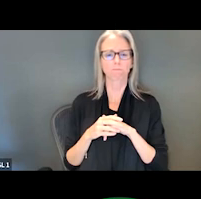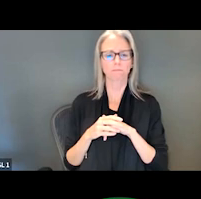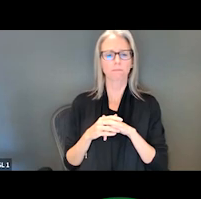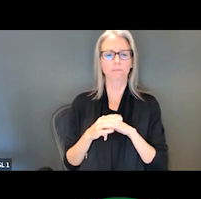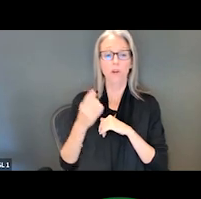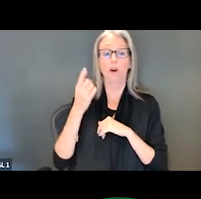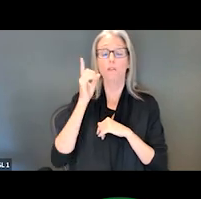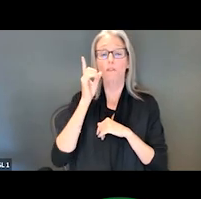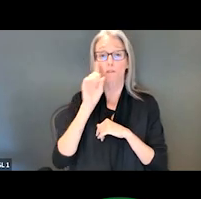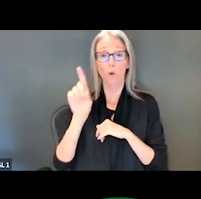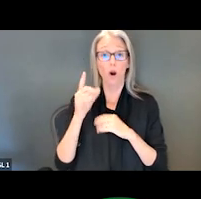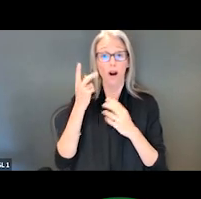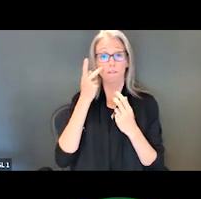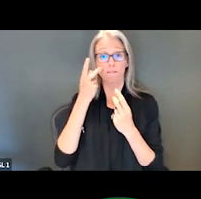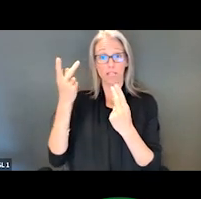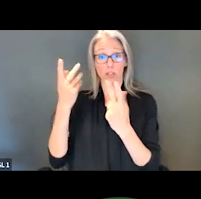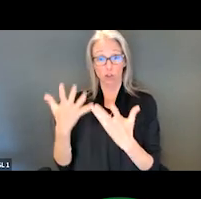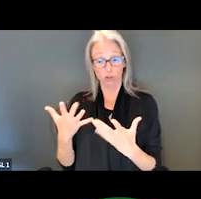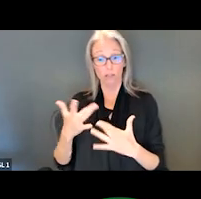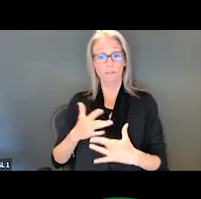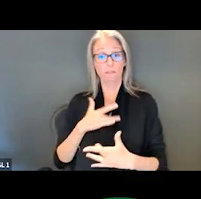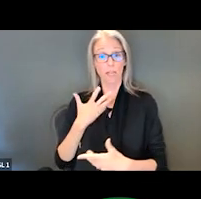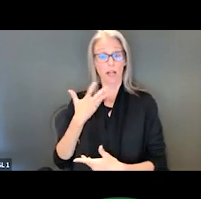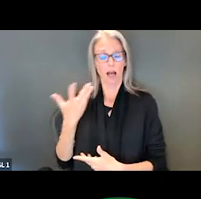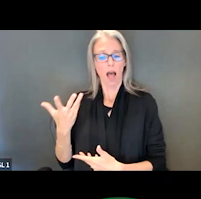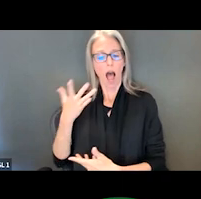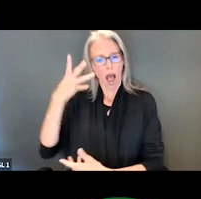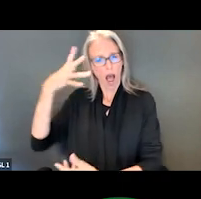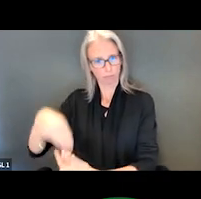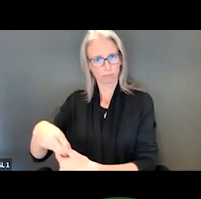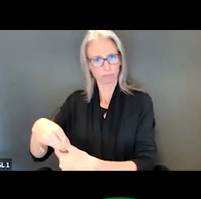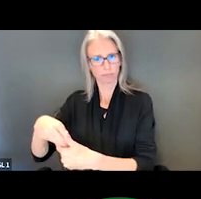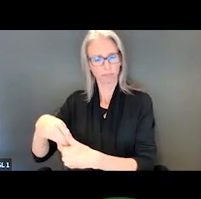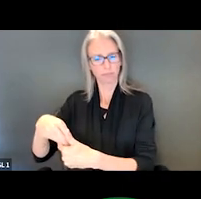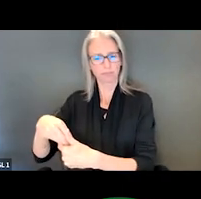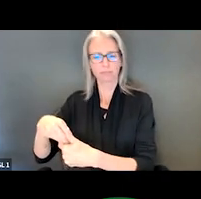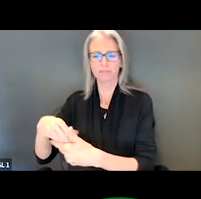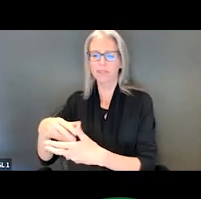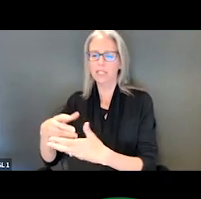ideally internally in the organization, there has to be people with lived experience.